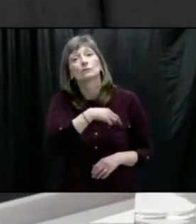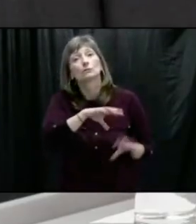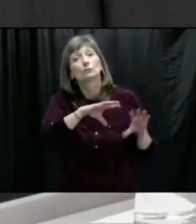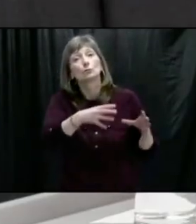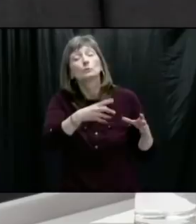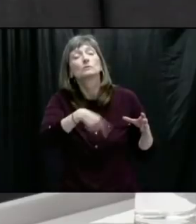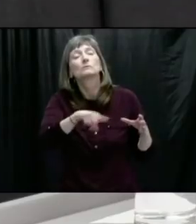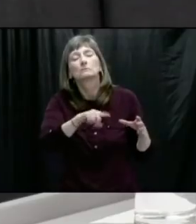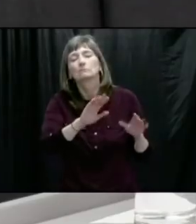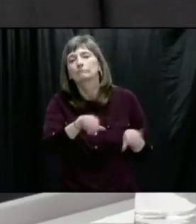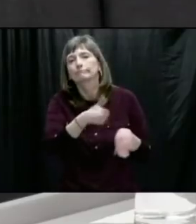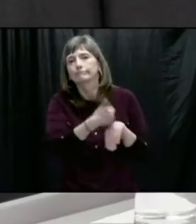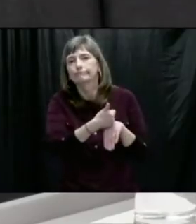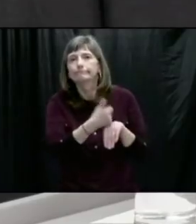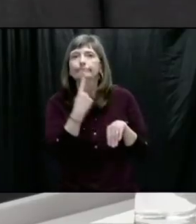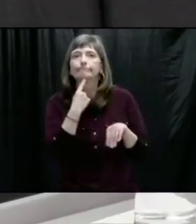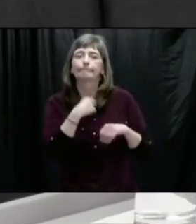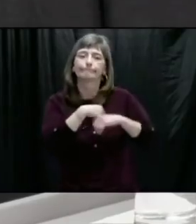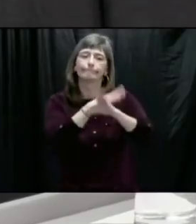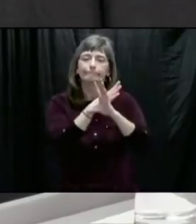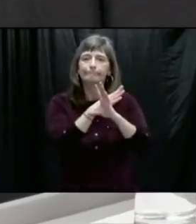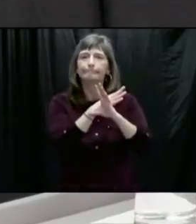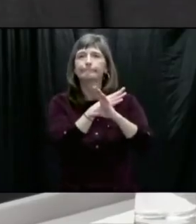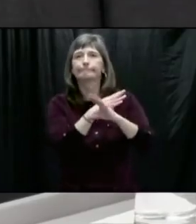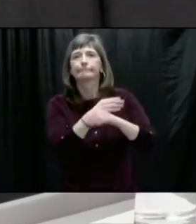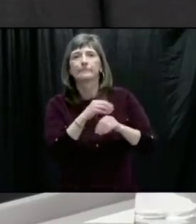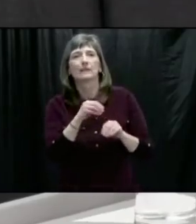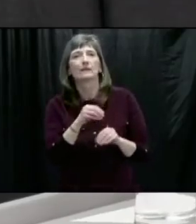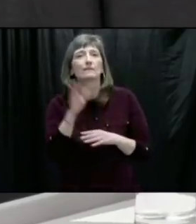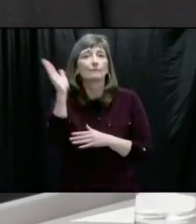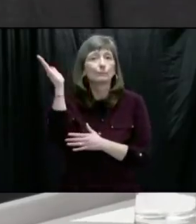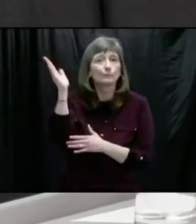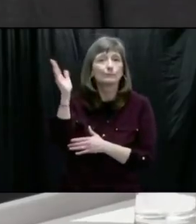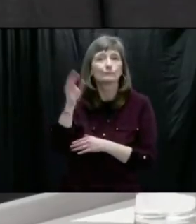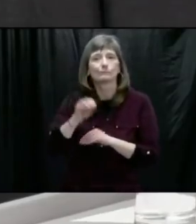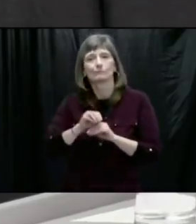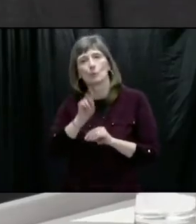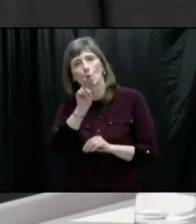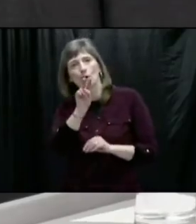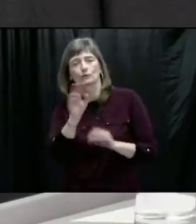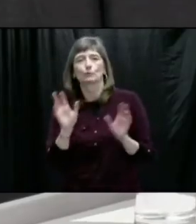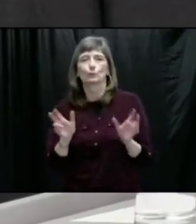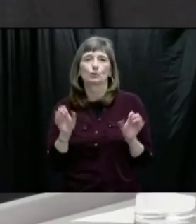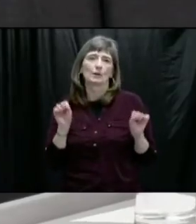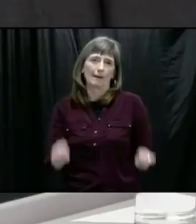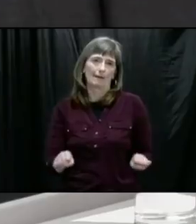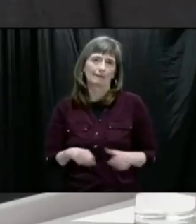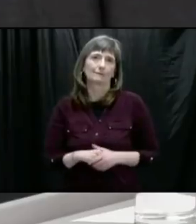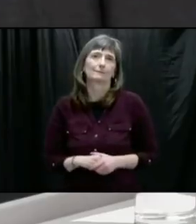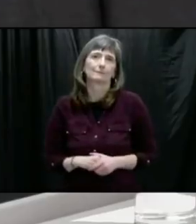LEADERS OF OUR FACE COMMUNITY ARE OFFERING SERVICES FOR